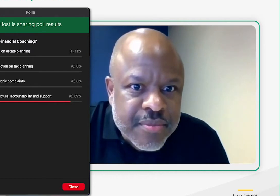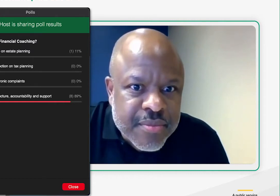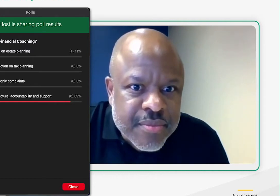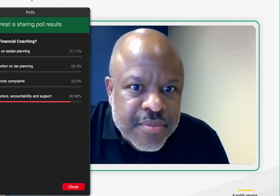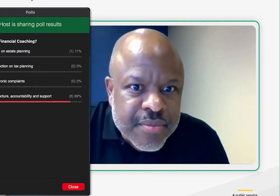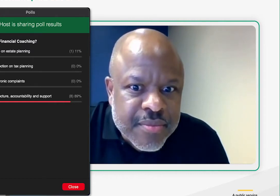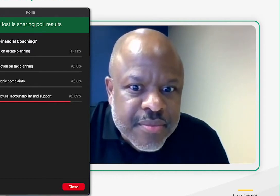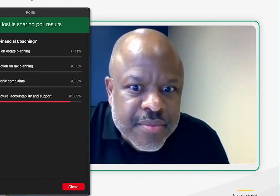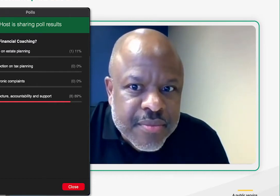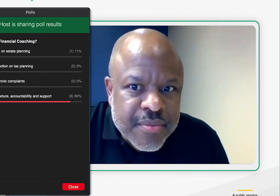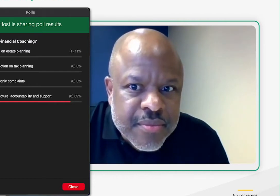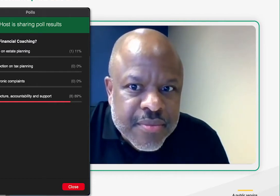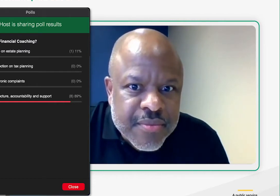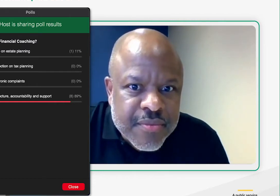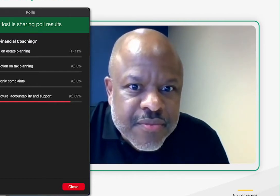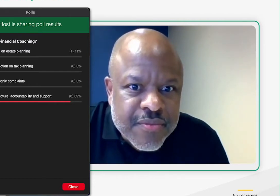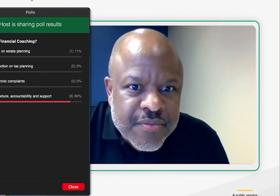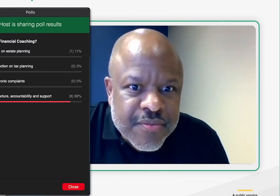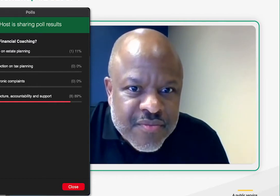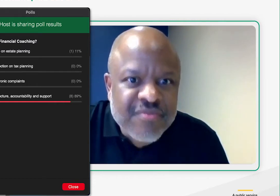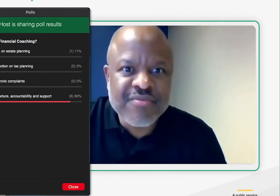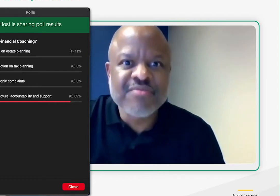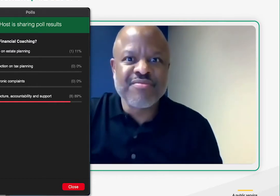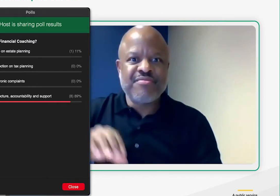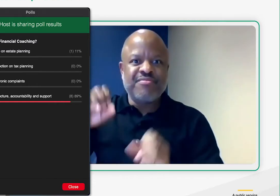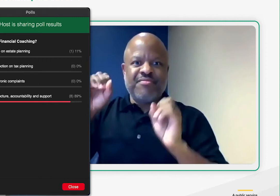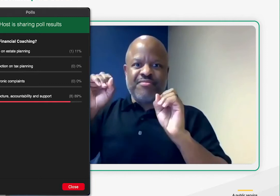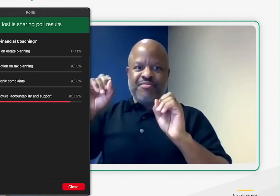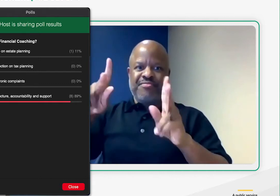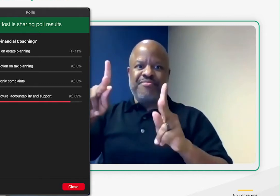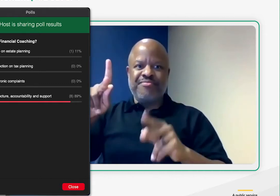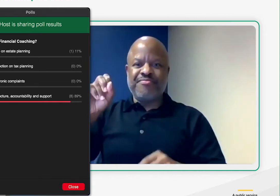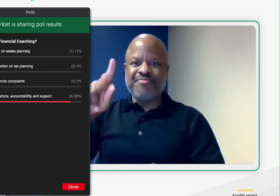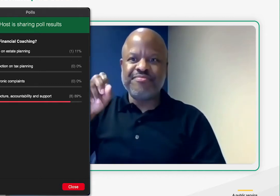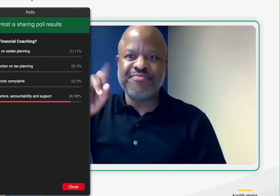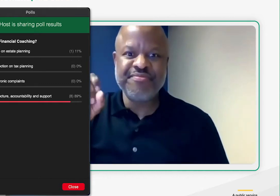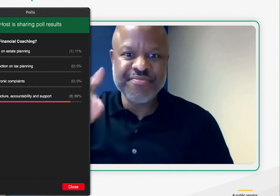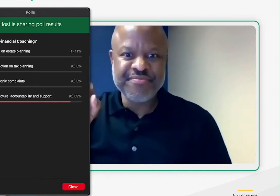Okay, great.